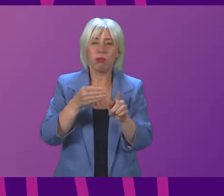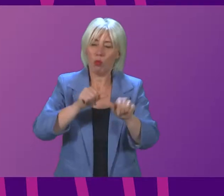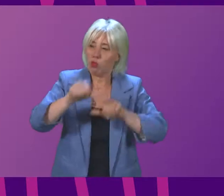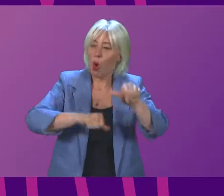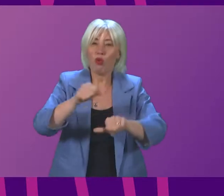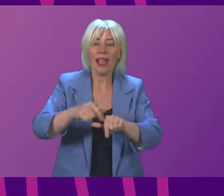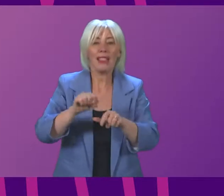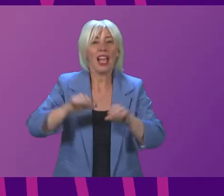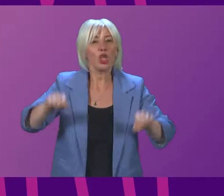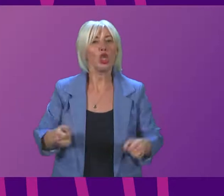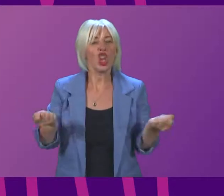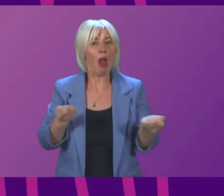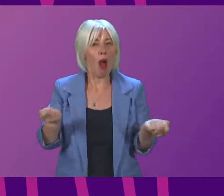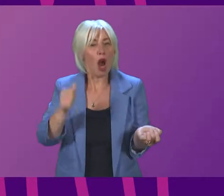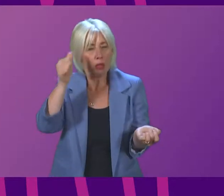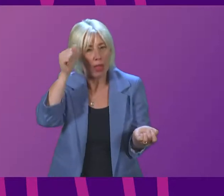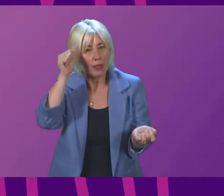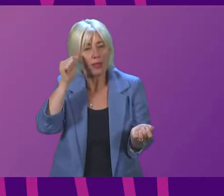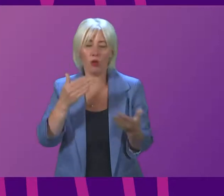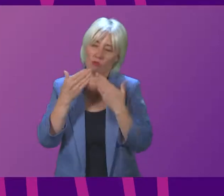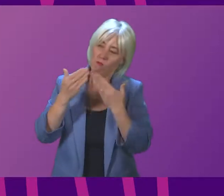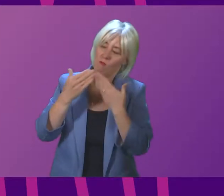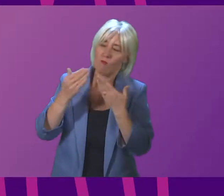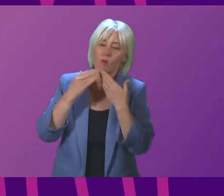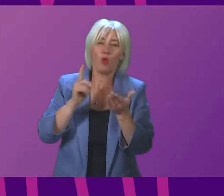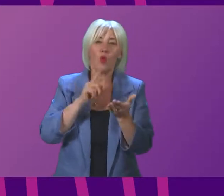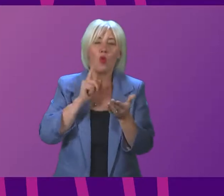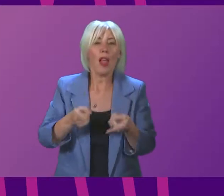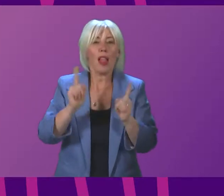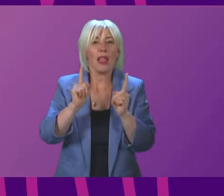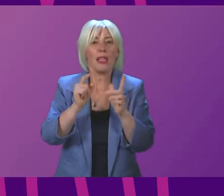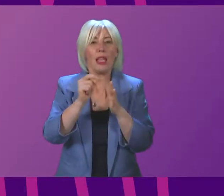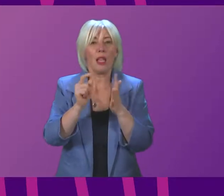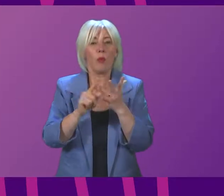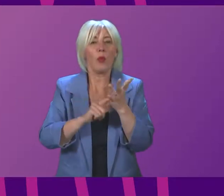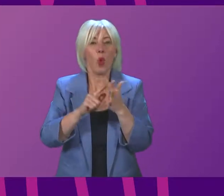I extend my thanks to Lady Poole for being prepared to take on this most important challenge